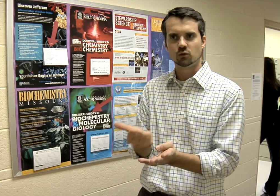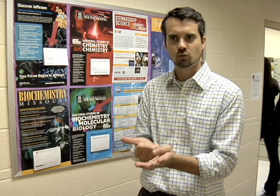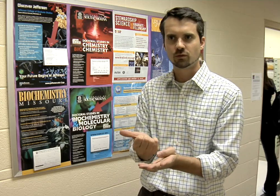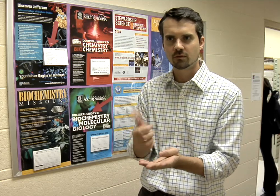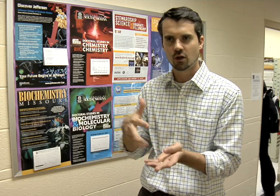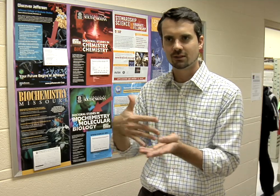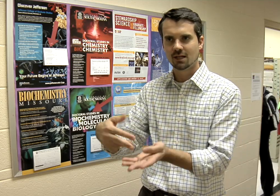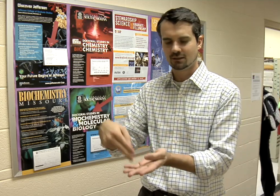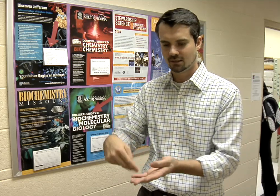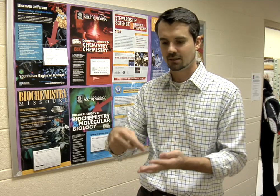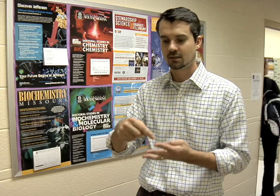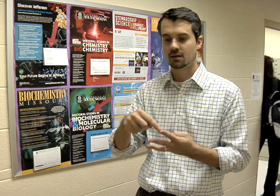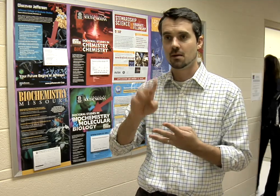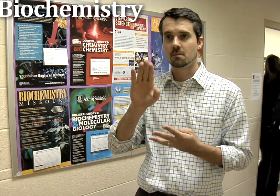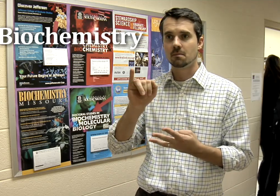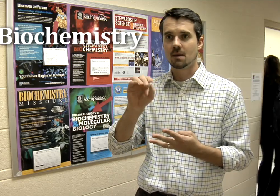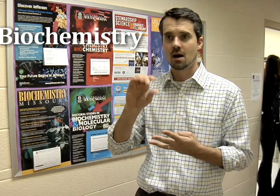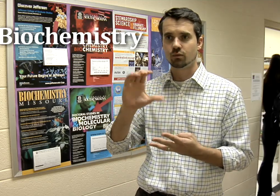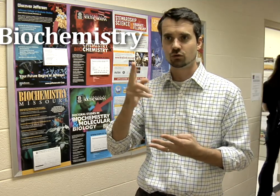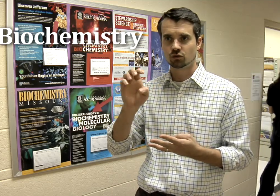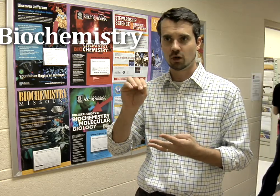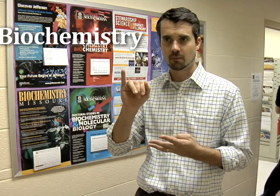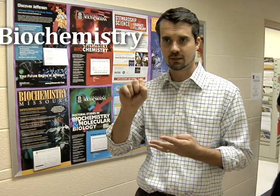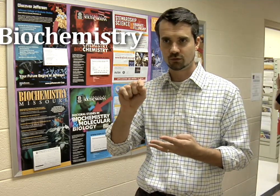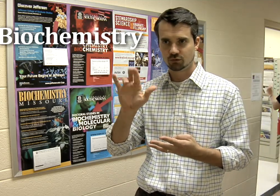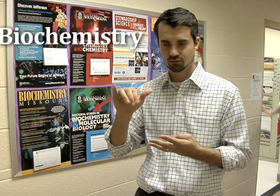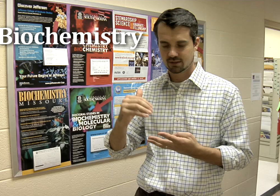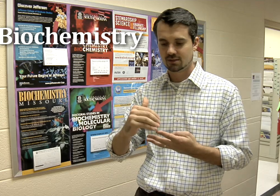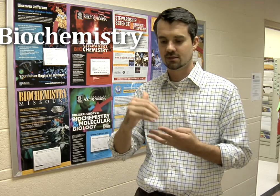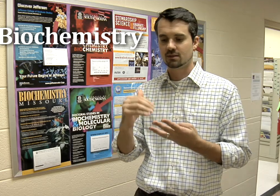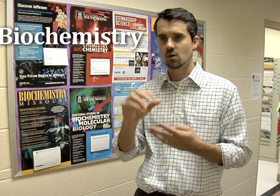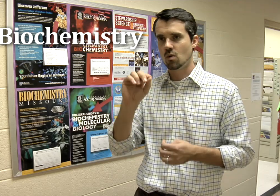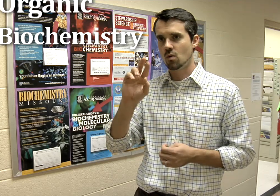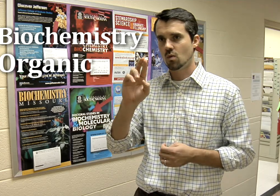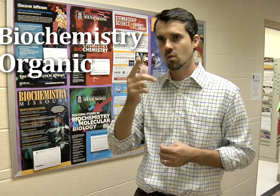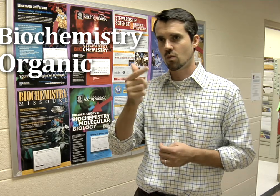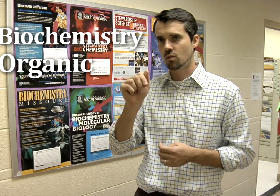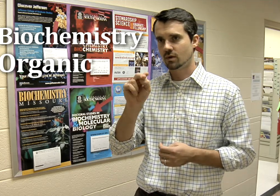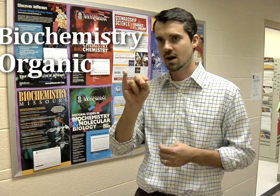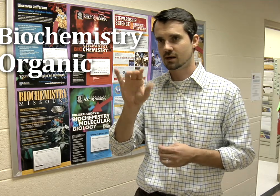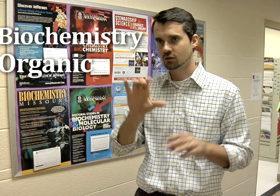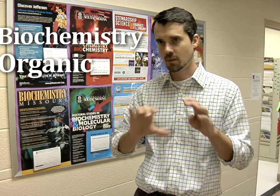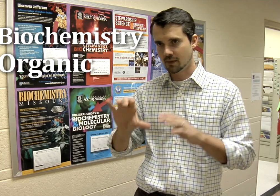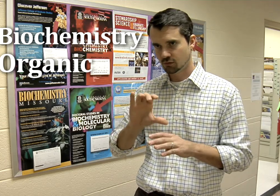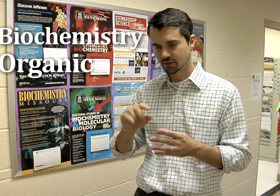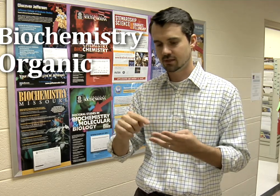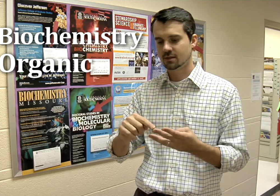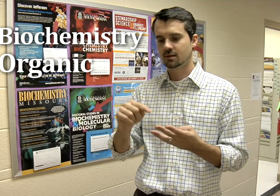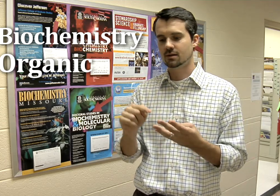can pursue their studies in: biochemistry, organic chemistry,